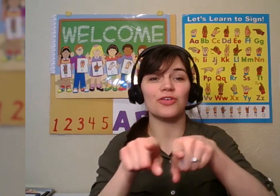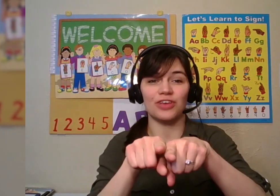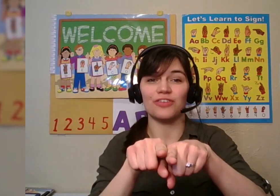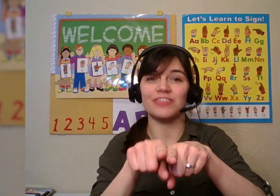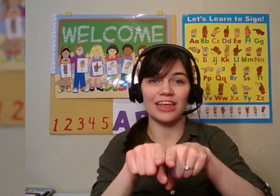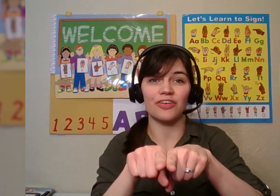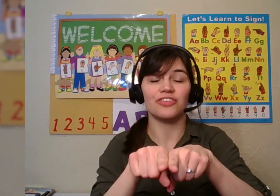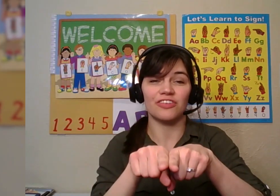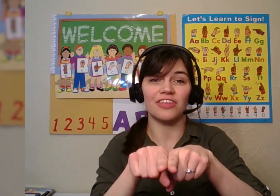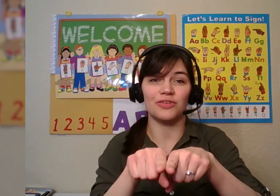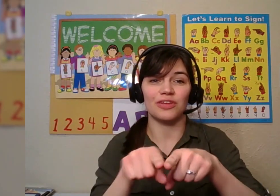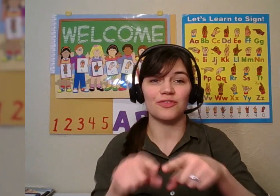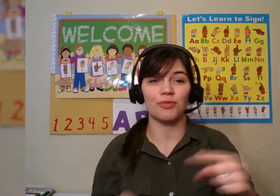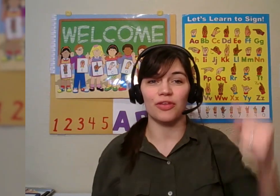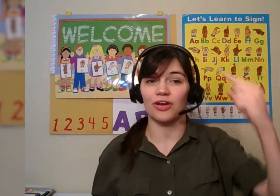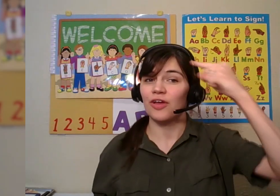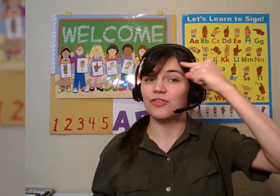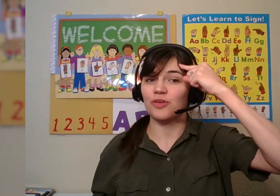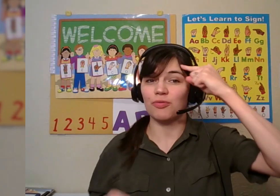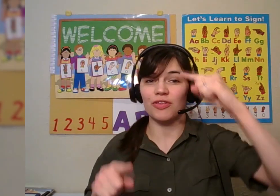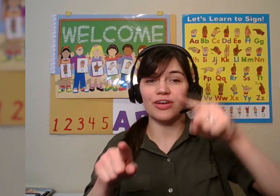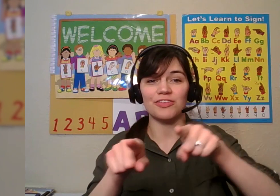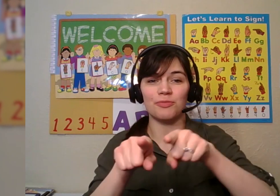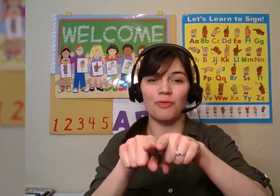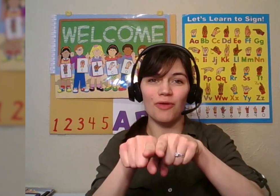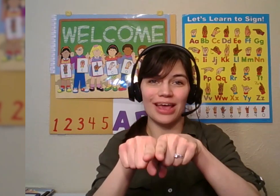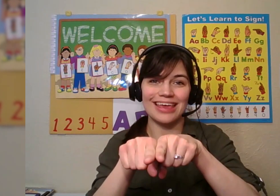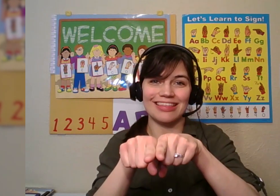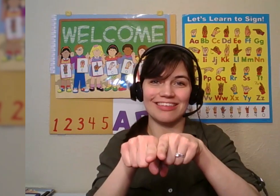your fingers together just like you did for brother. So brother is a boy in the